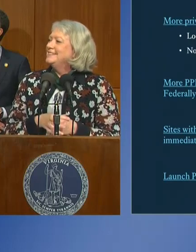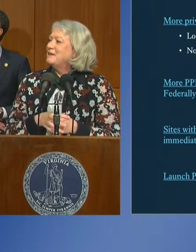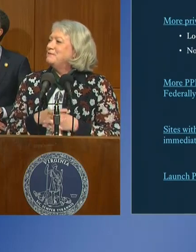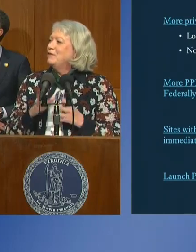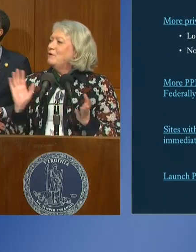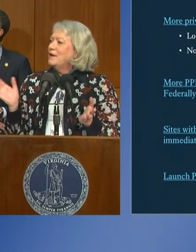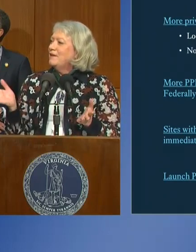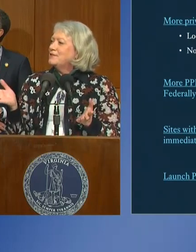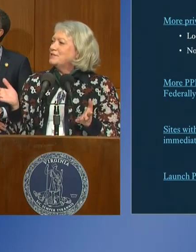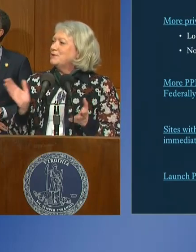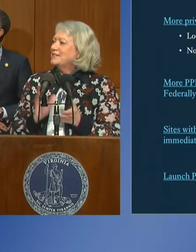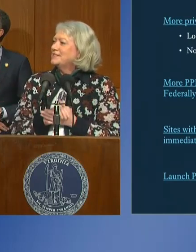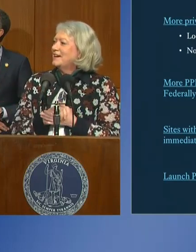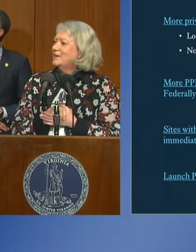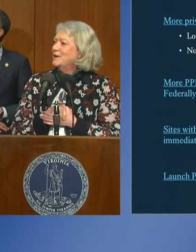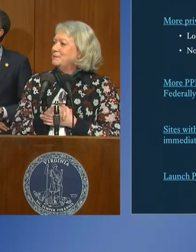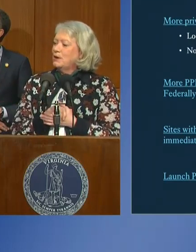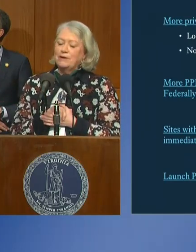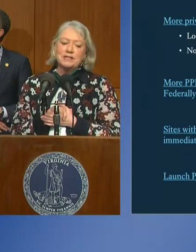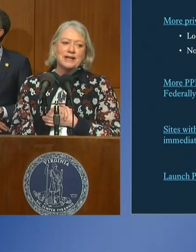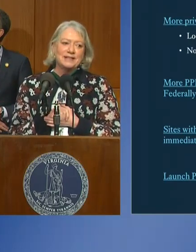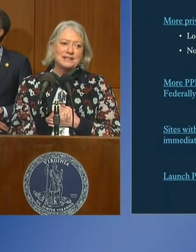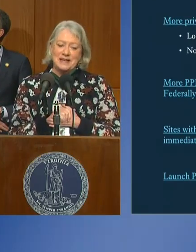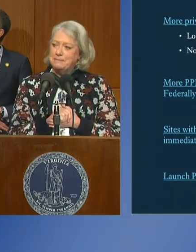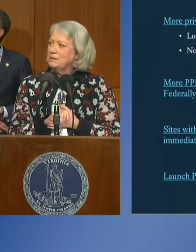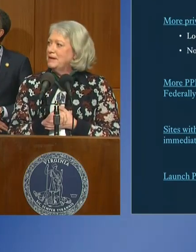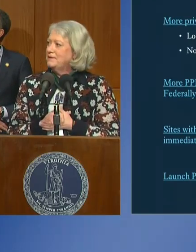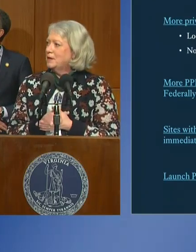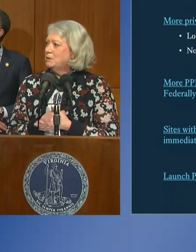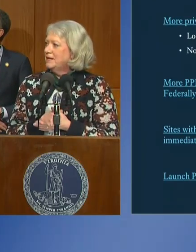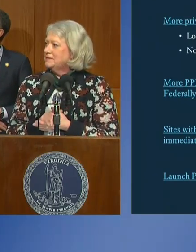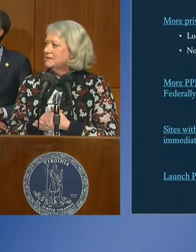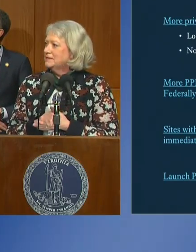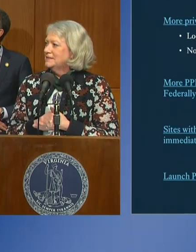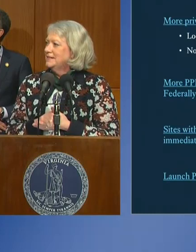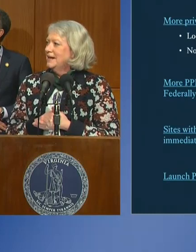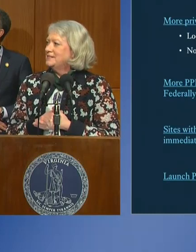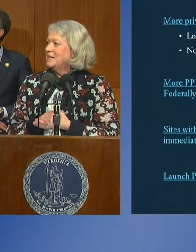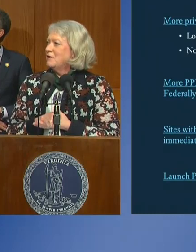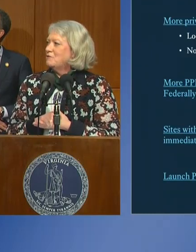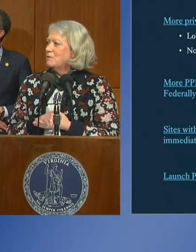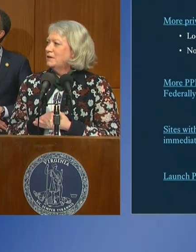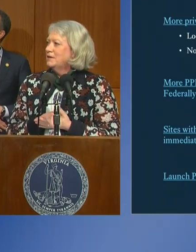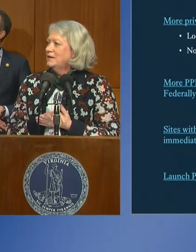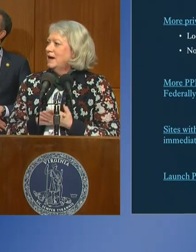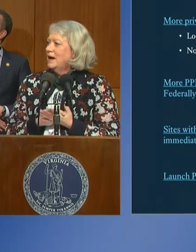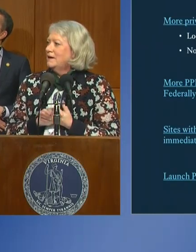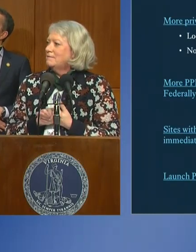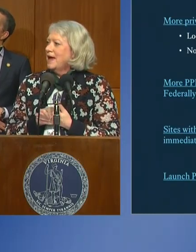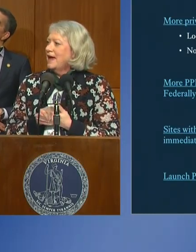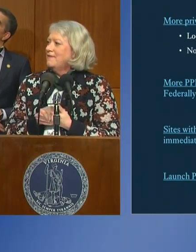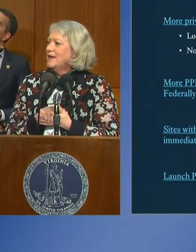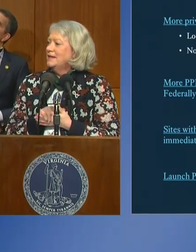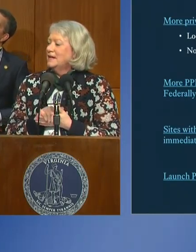ON TO BE ABLE SEE I'M SO SORRY SO- INTERNET SOAP LOCAL HEALTH DISTRICTS ARE GOING TO